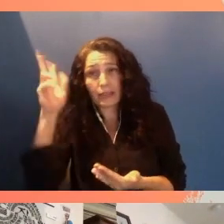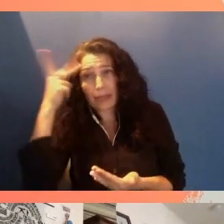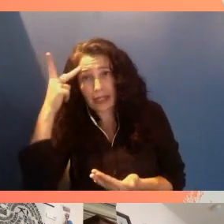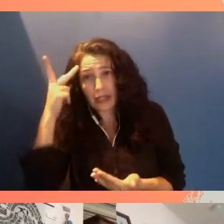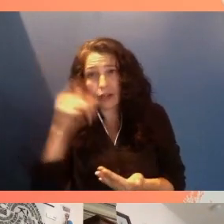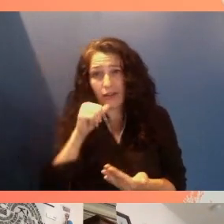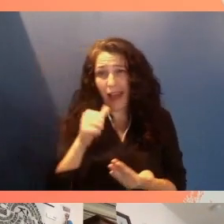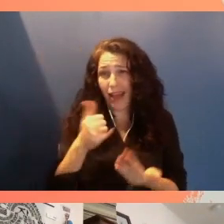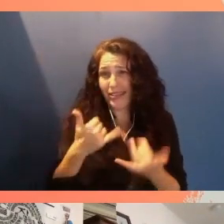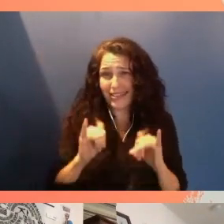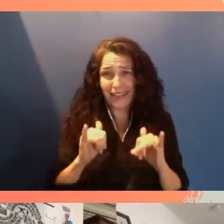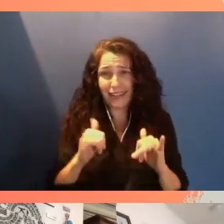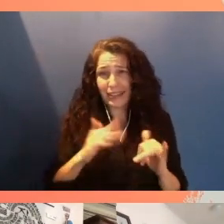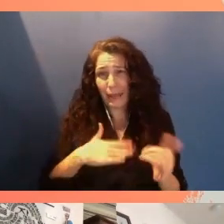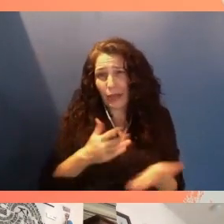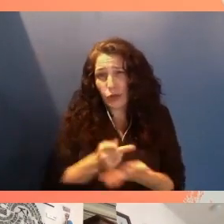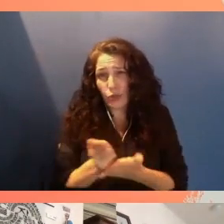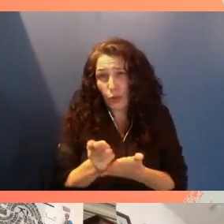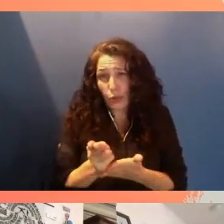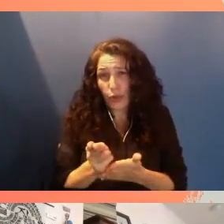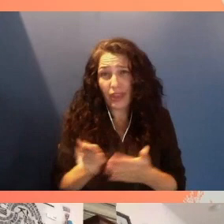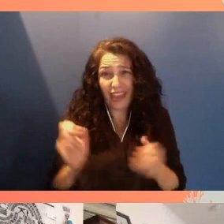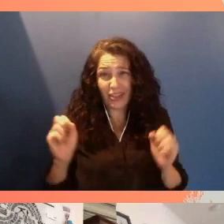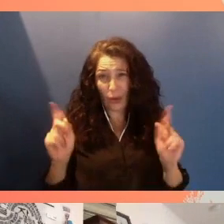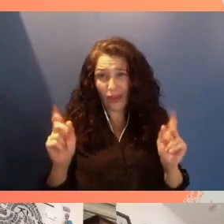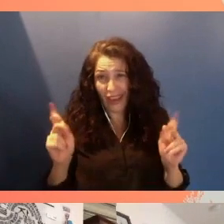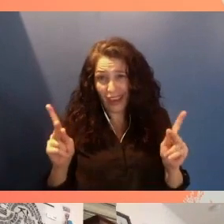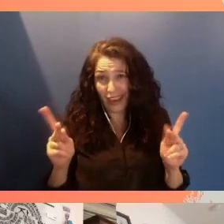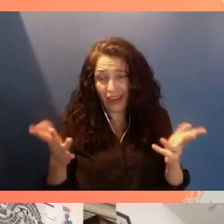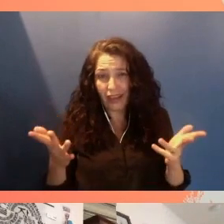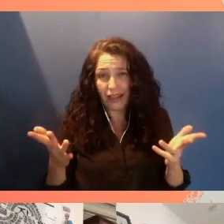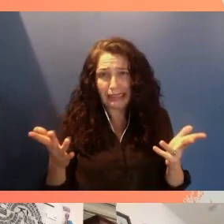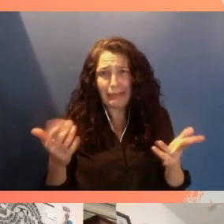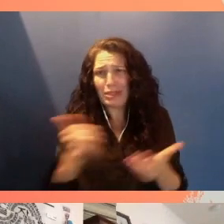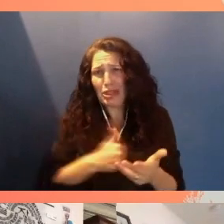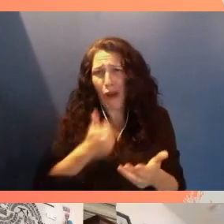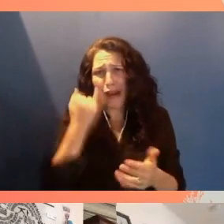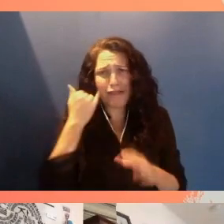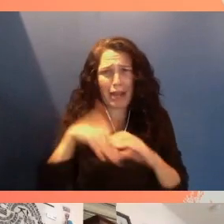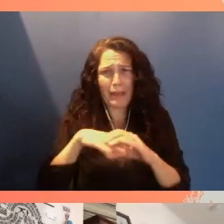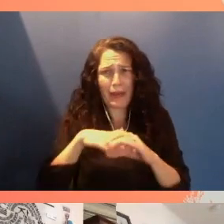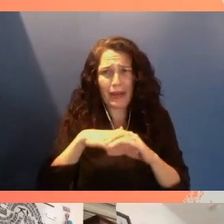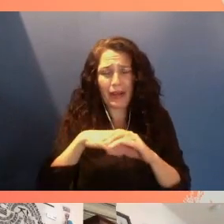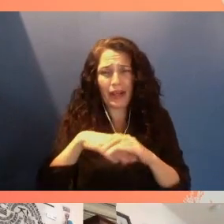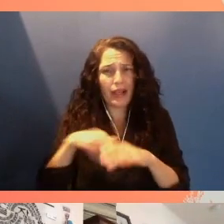No, totally 100% - It's okay. Whose truth, whose truth?